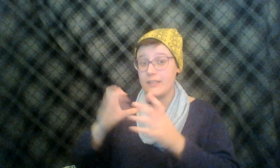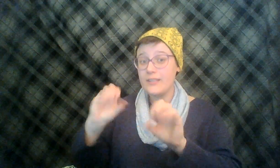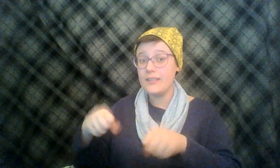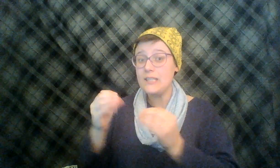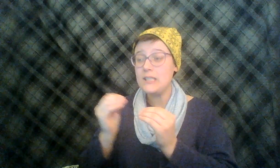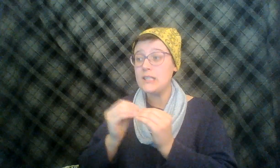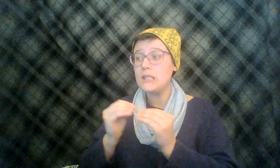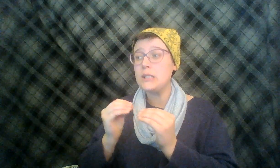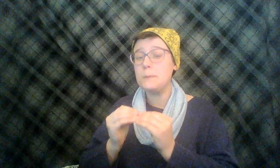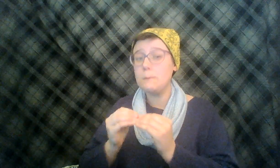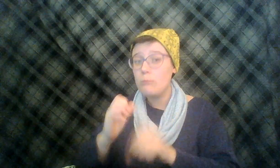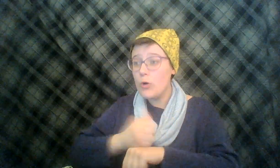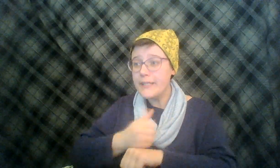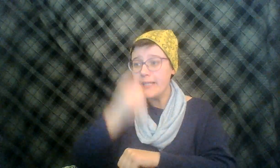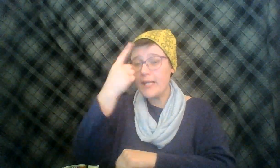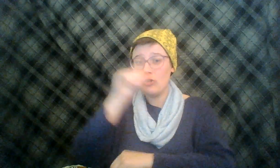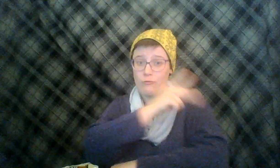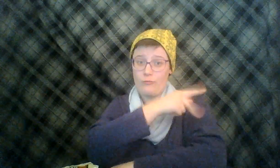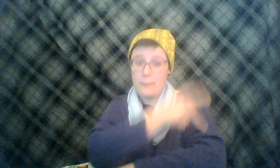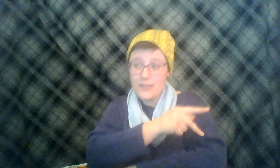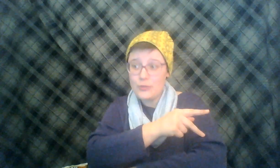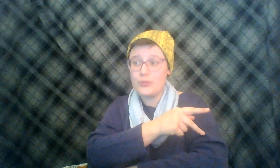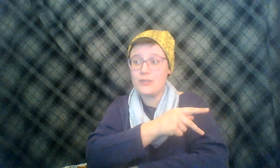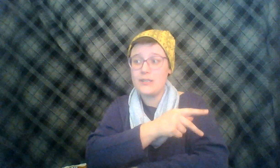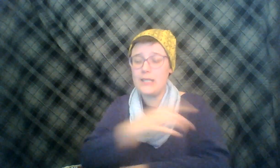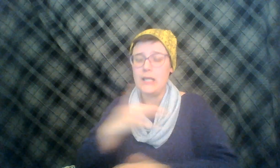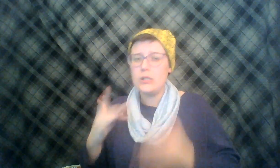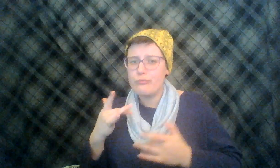is much more potentially dangerous for patients.